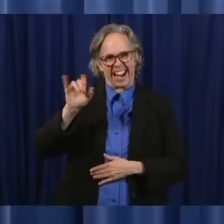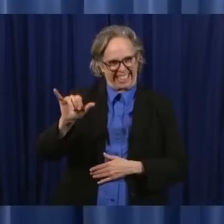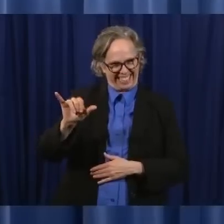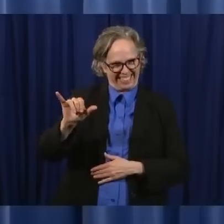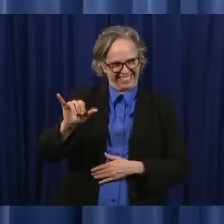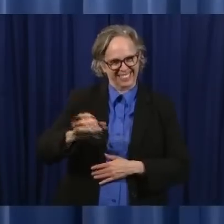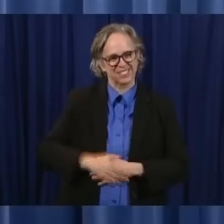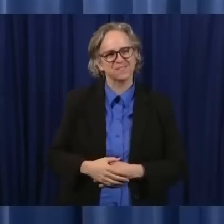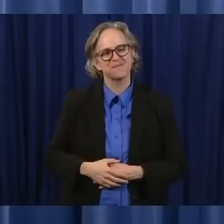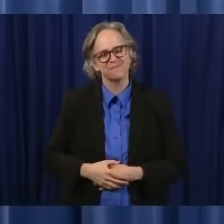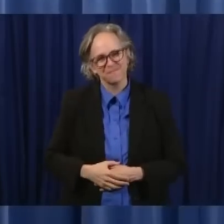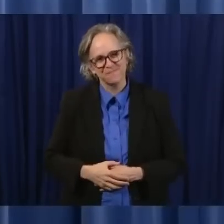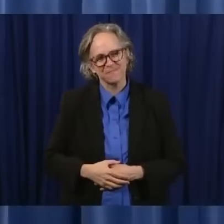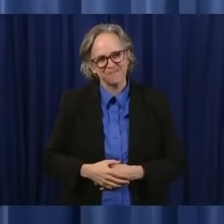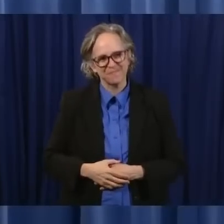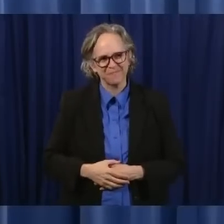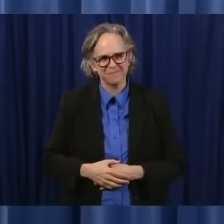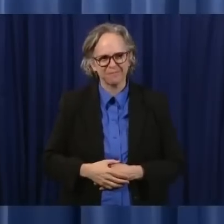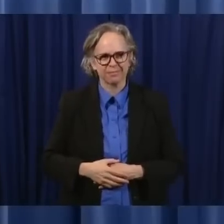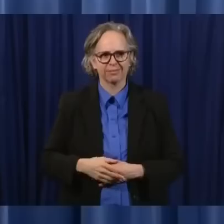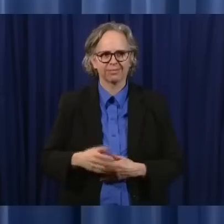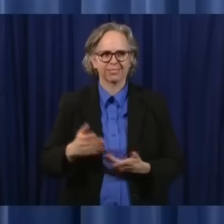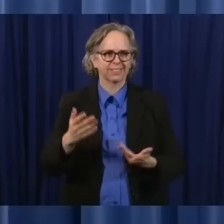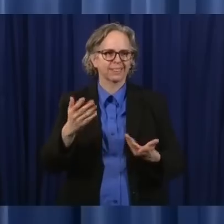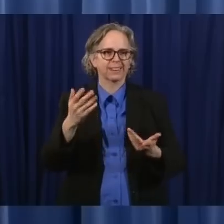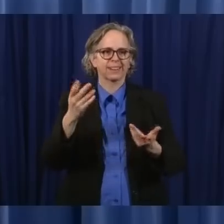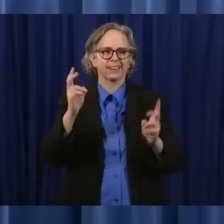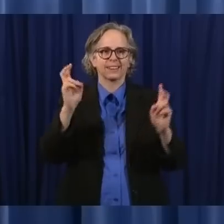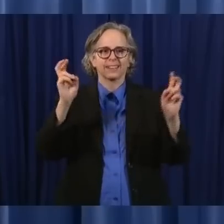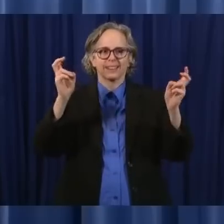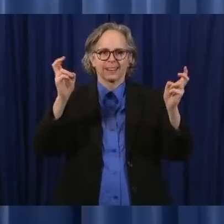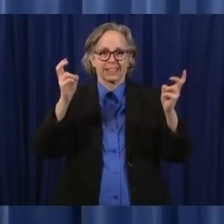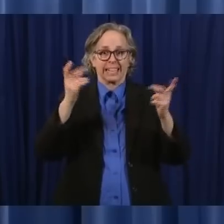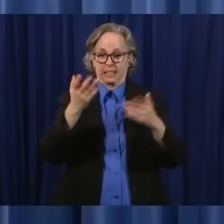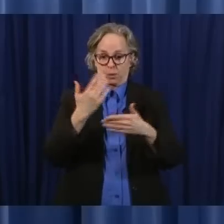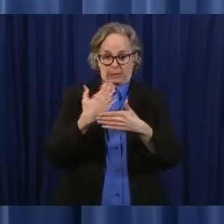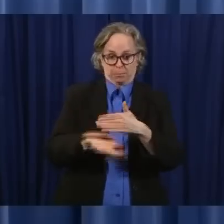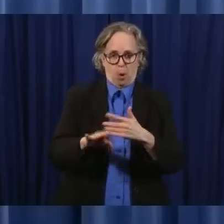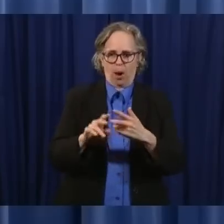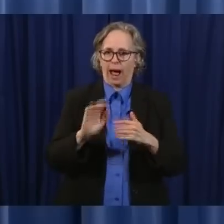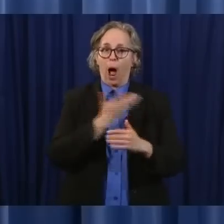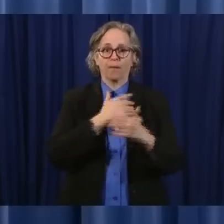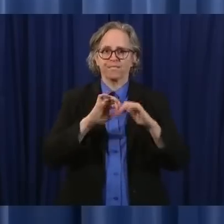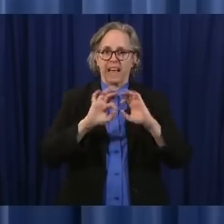FIRST OF ALL I WANT TO SAY HAPPY BIRTHDAY TO OUR GRANDSON GRADY. HAPPY BIRTHDAY GRADY.